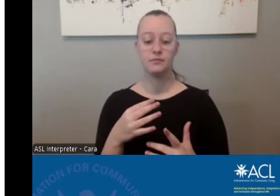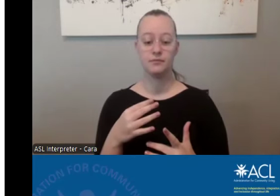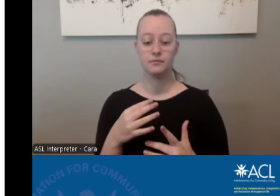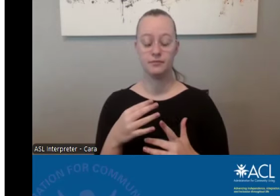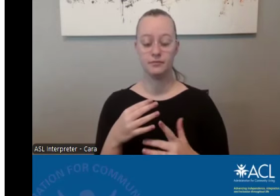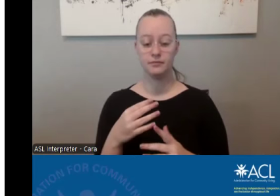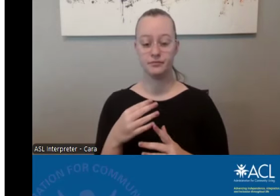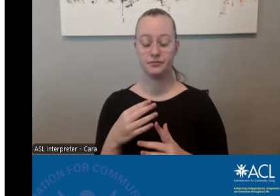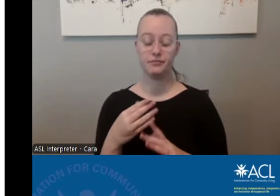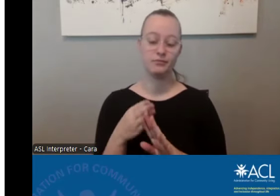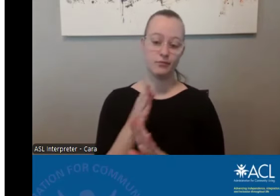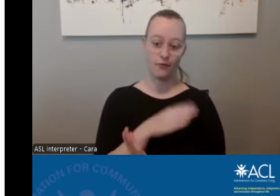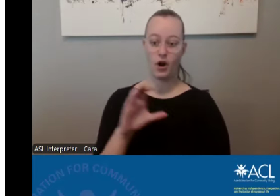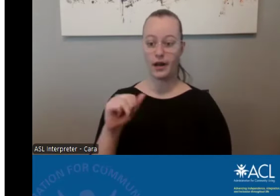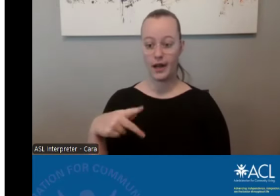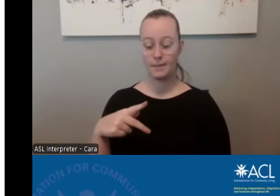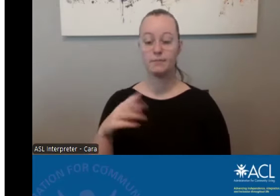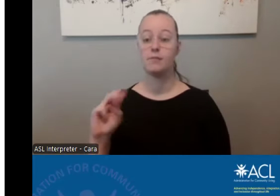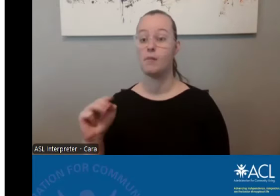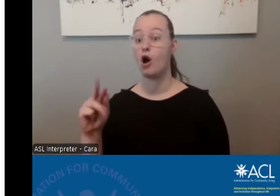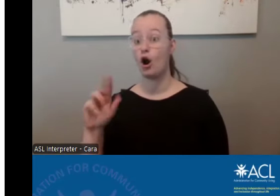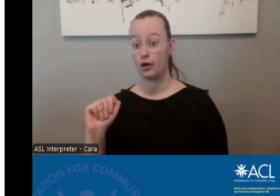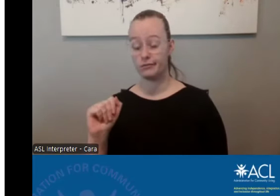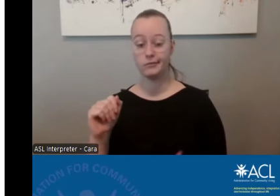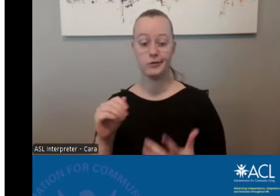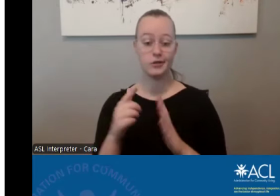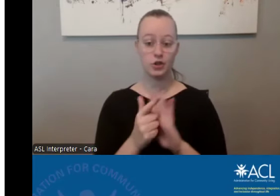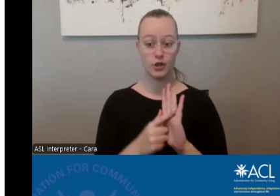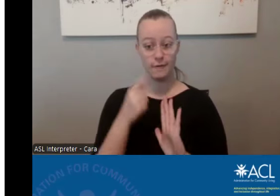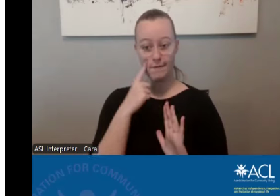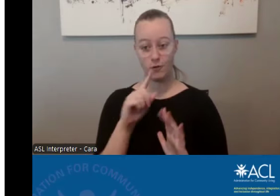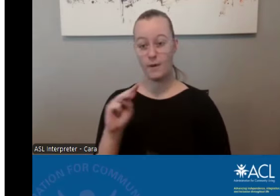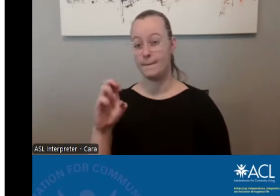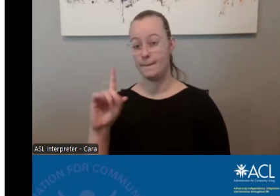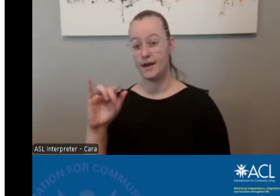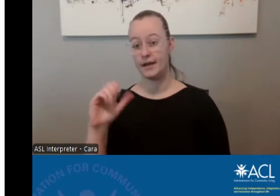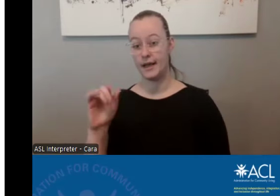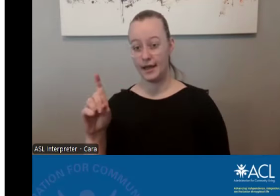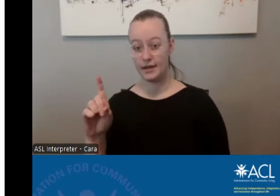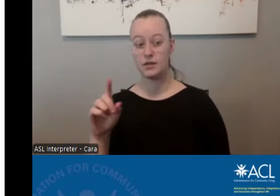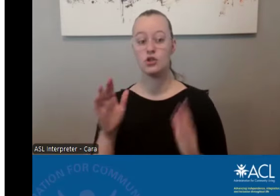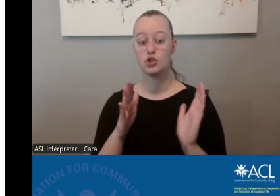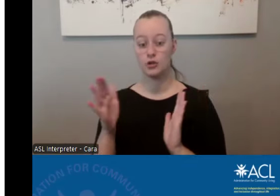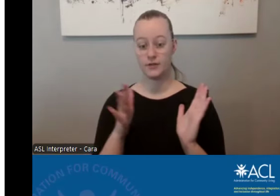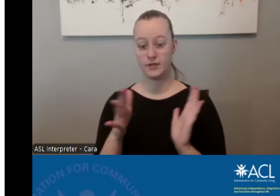Prior to joining CAB, Maura was an attorney for the Centers for Medicare and Medicaid Services division of the Office of General Counsel.